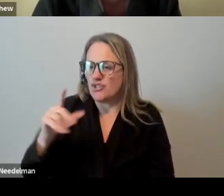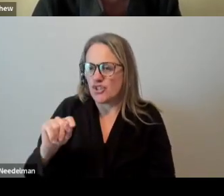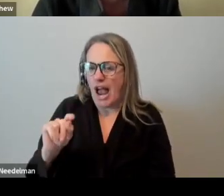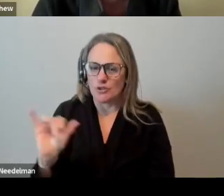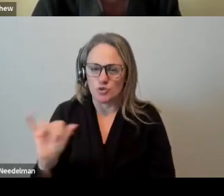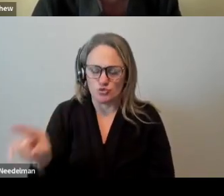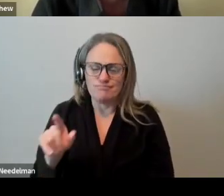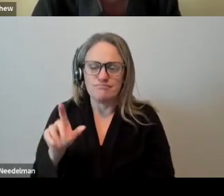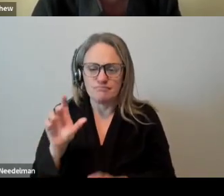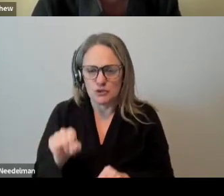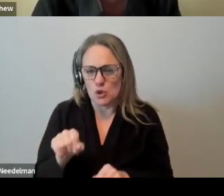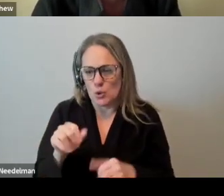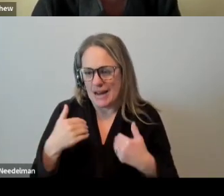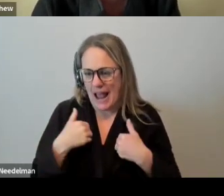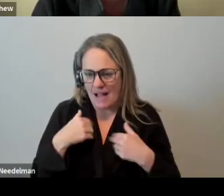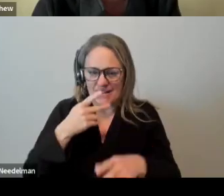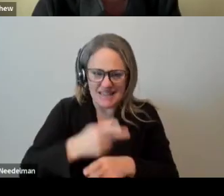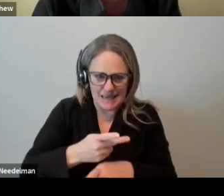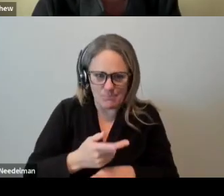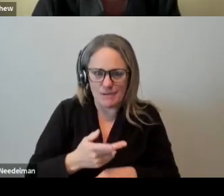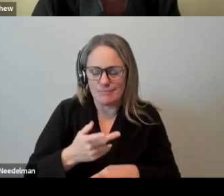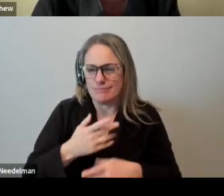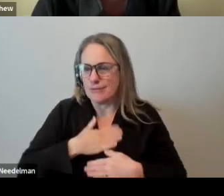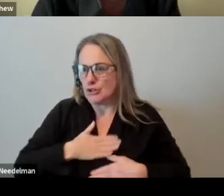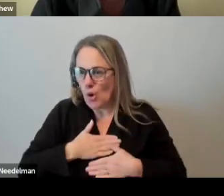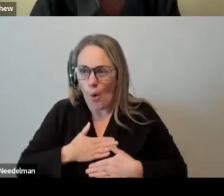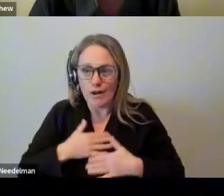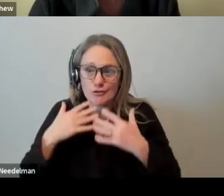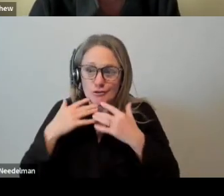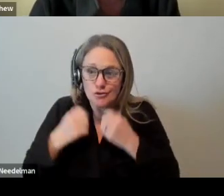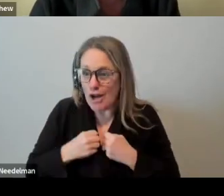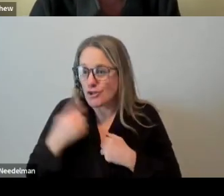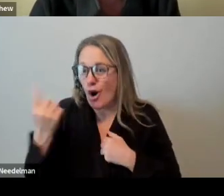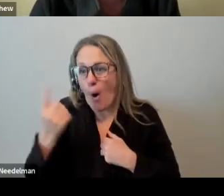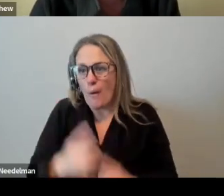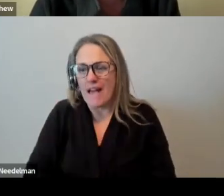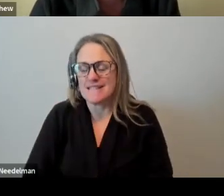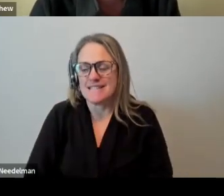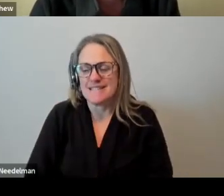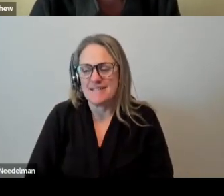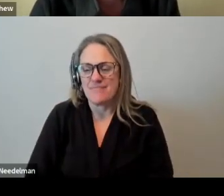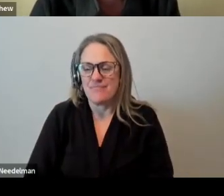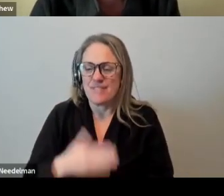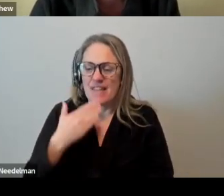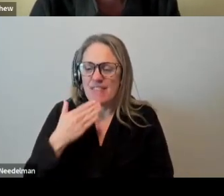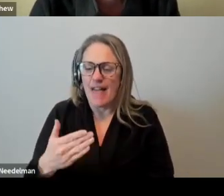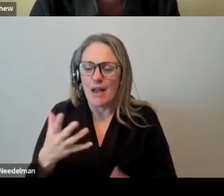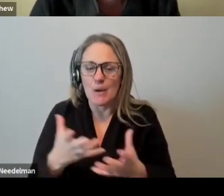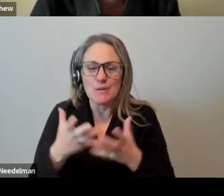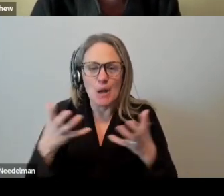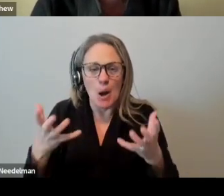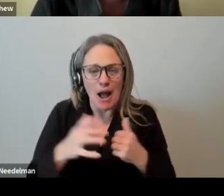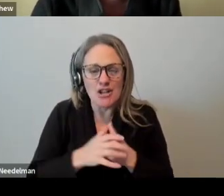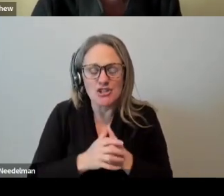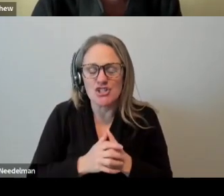that you can have them and enjoy them and treasure them always. So thank you so much for your introduction.